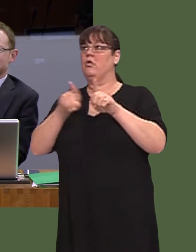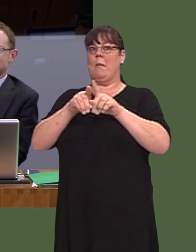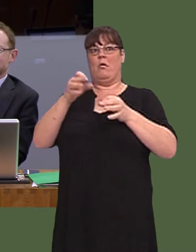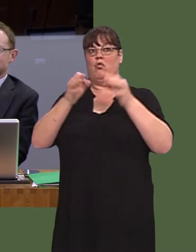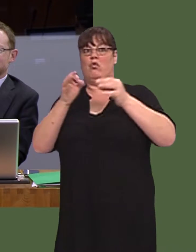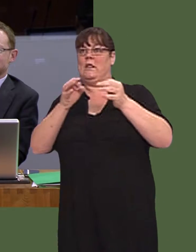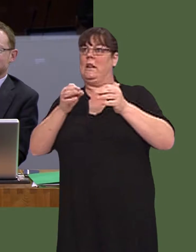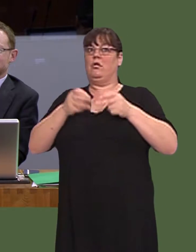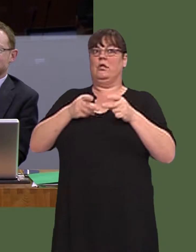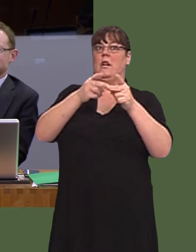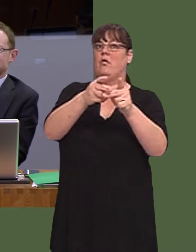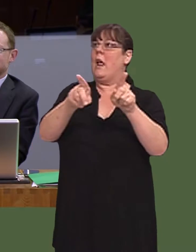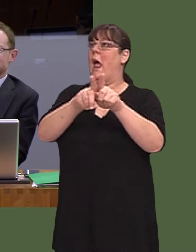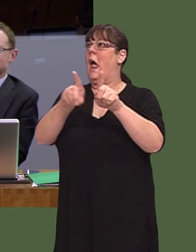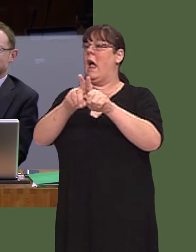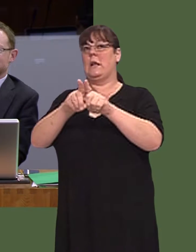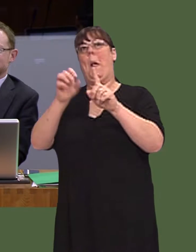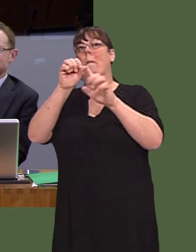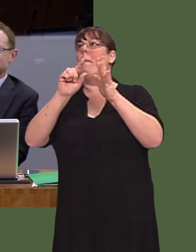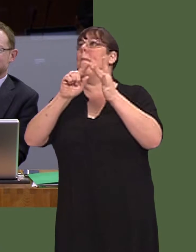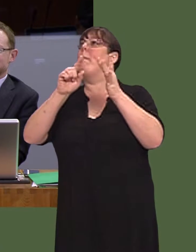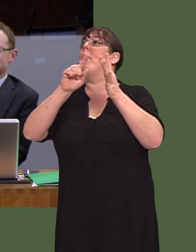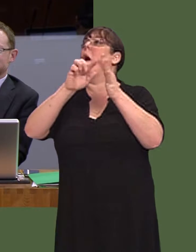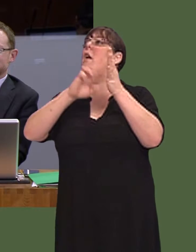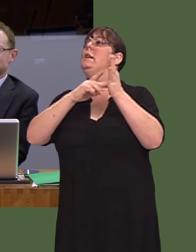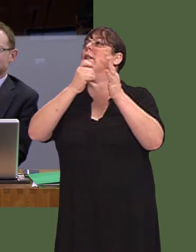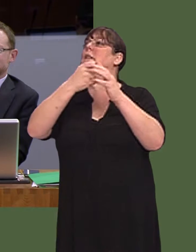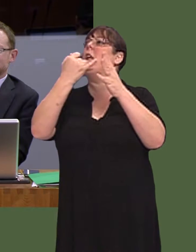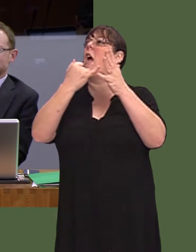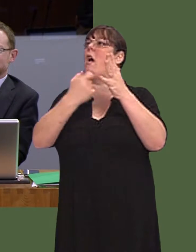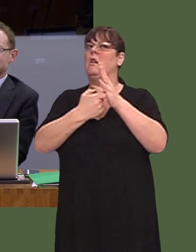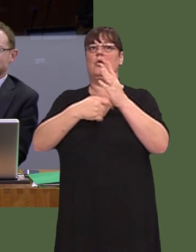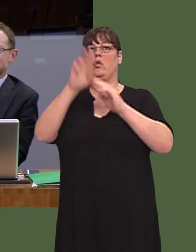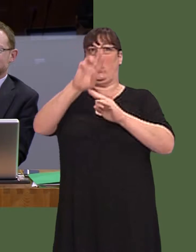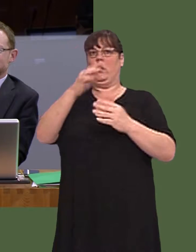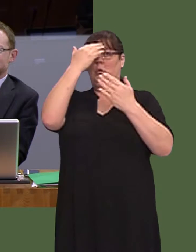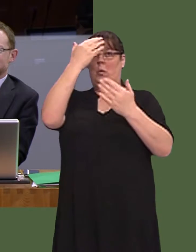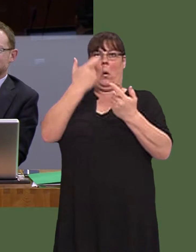direction, as well as the pioneer schools not knowing exactly where theyíre going with the introduction of the new curriculum.